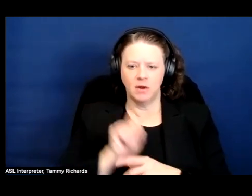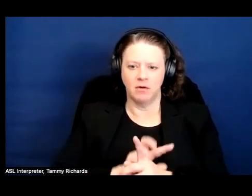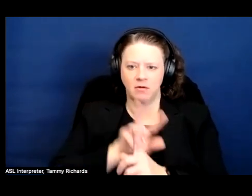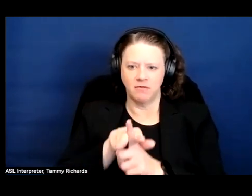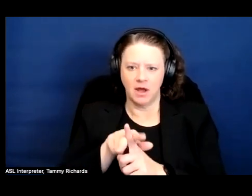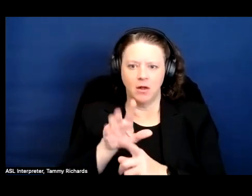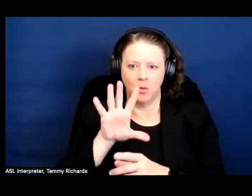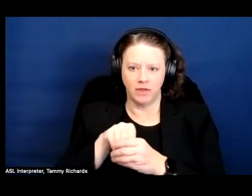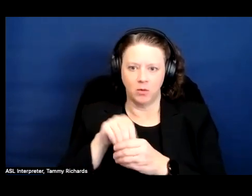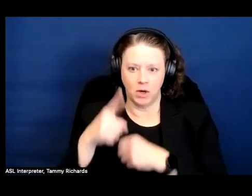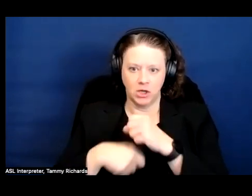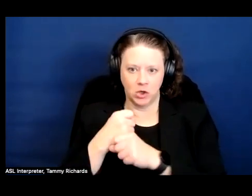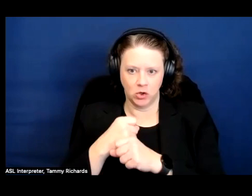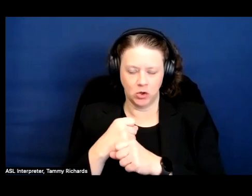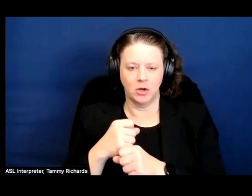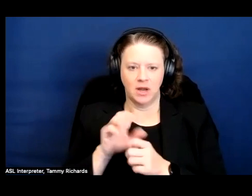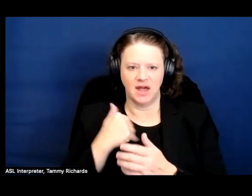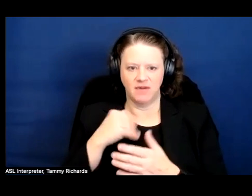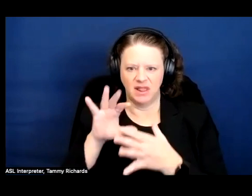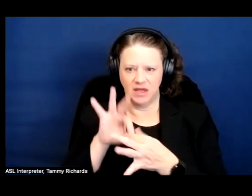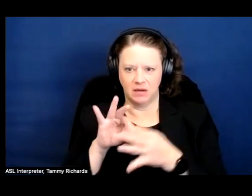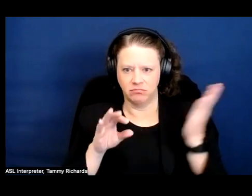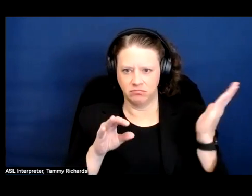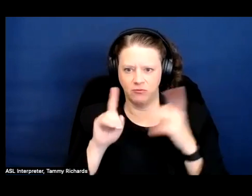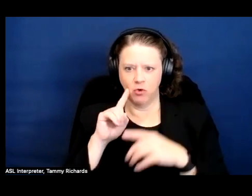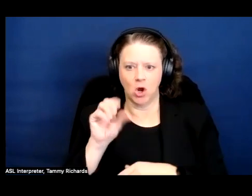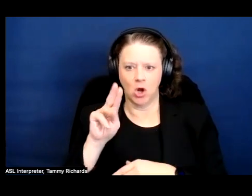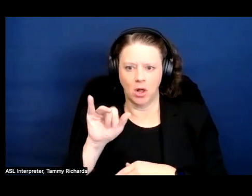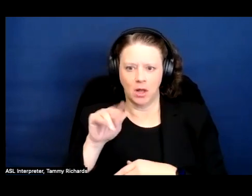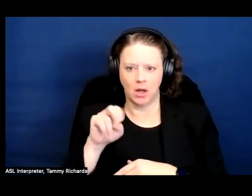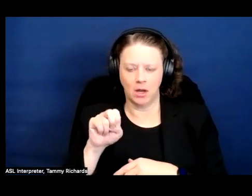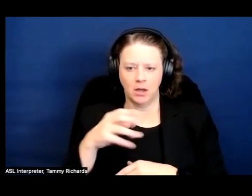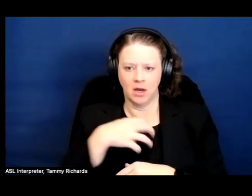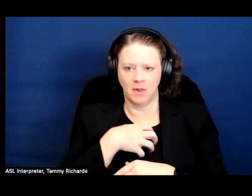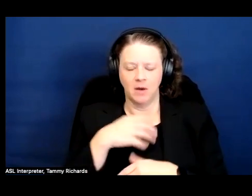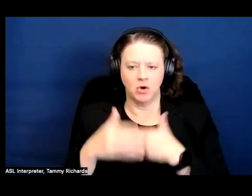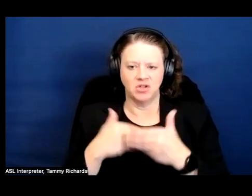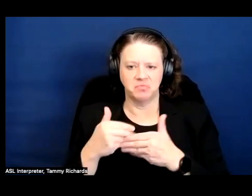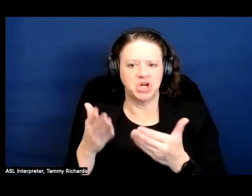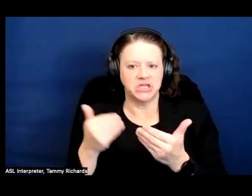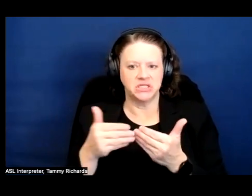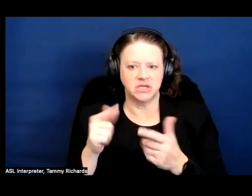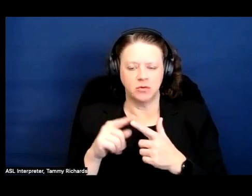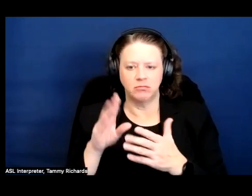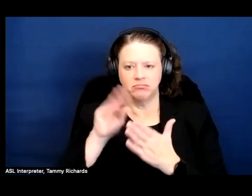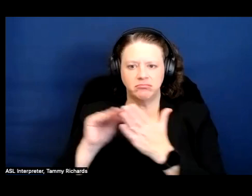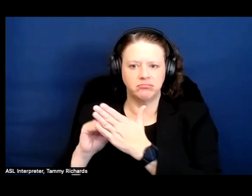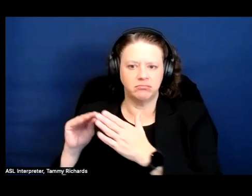So it's important to be aware of that, especially as a housing provider, that it's not just Section 8, if you're presented with some other